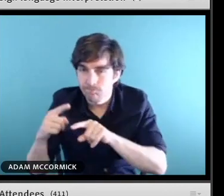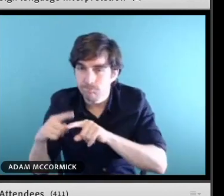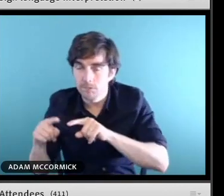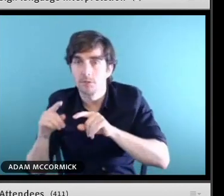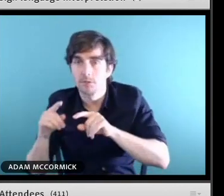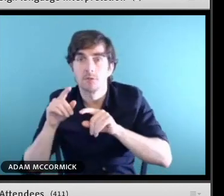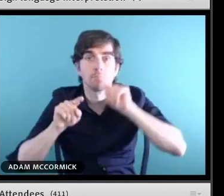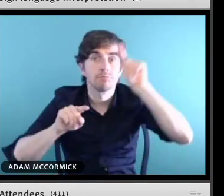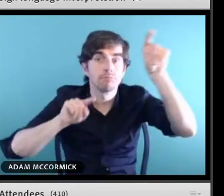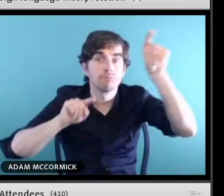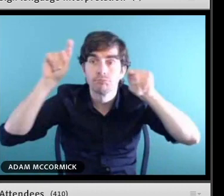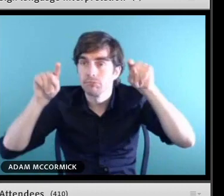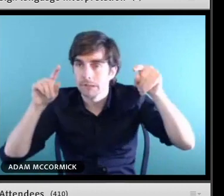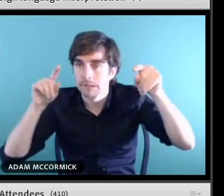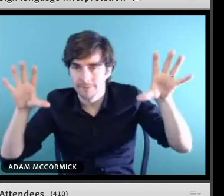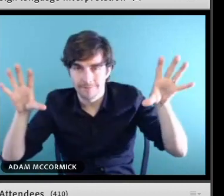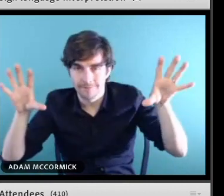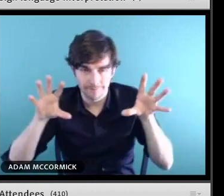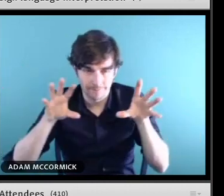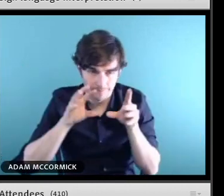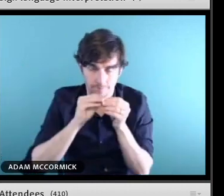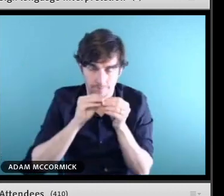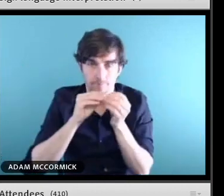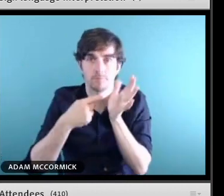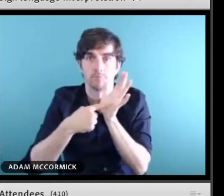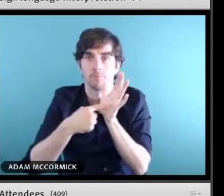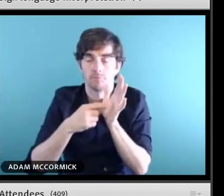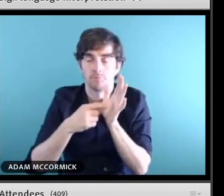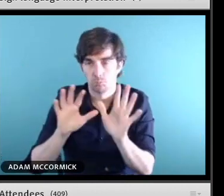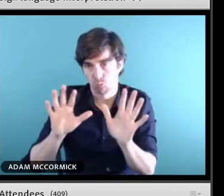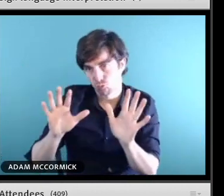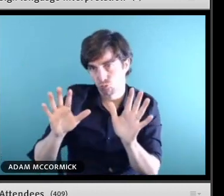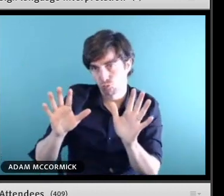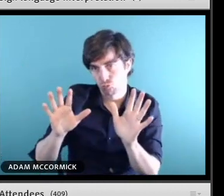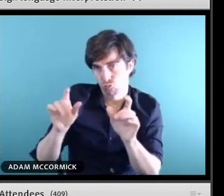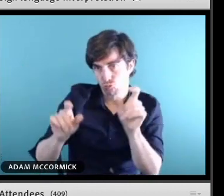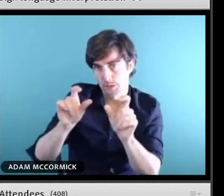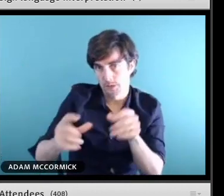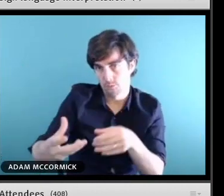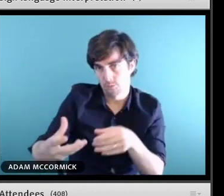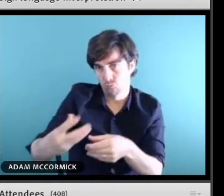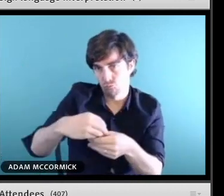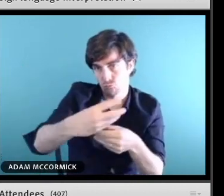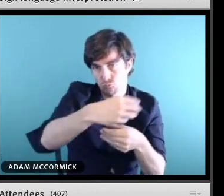children with disabilities. Include parents in the planning of the eLearning and enhance